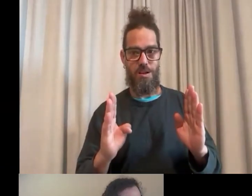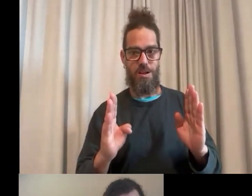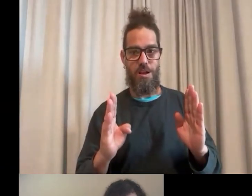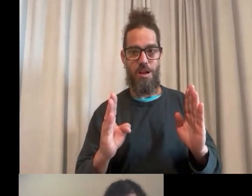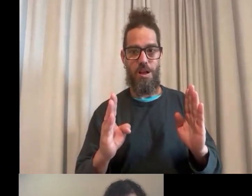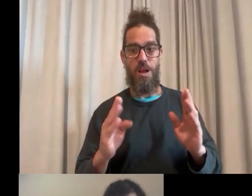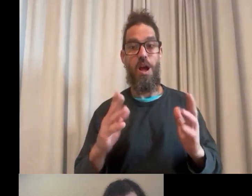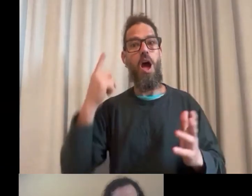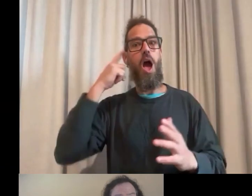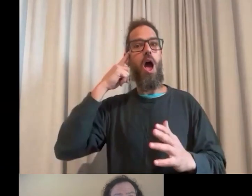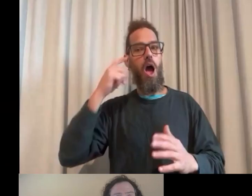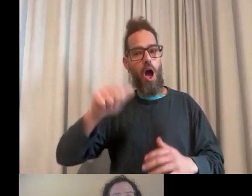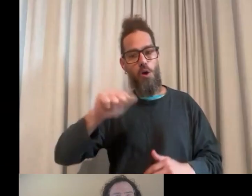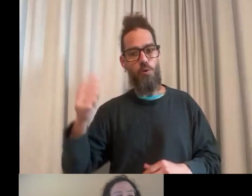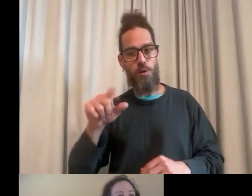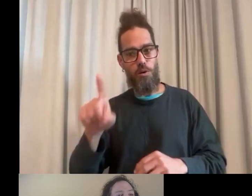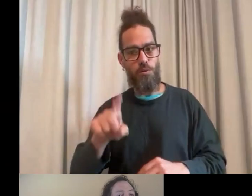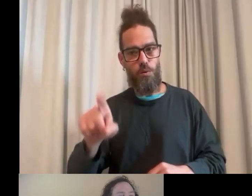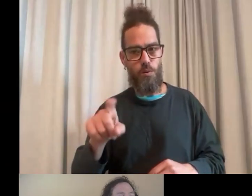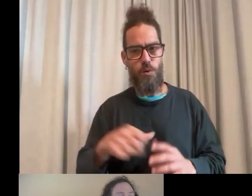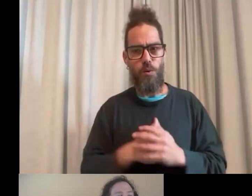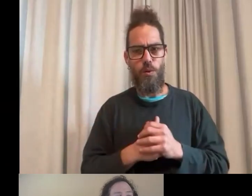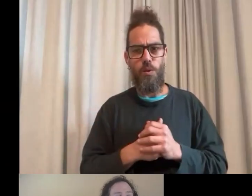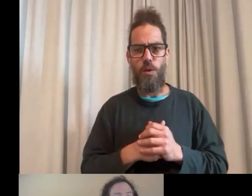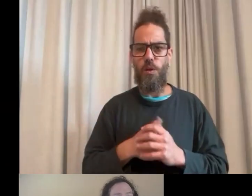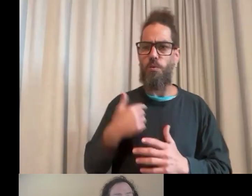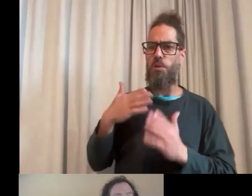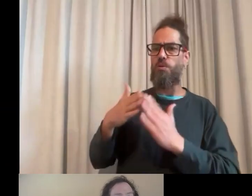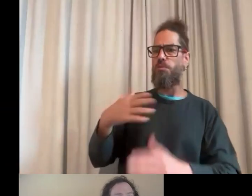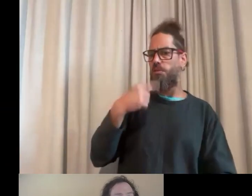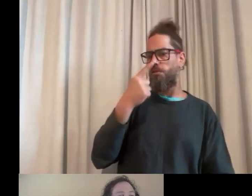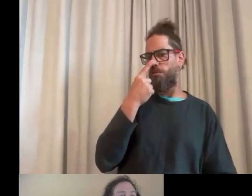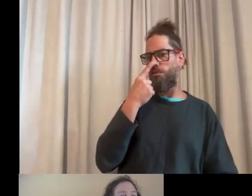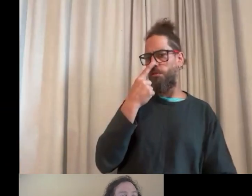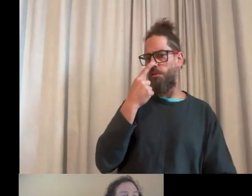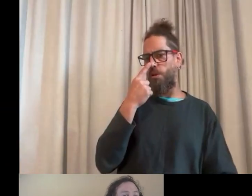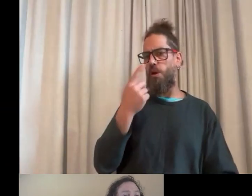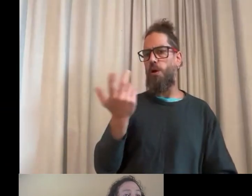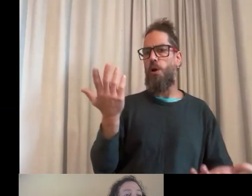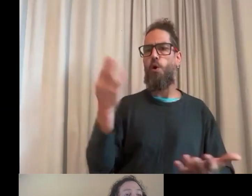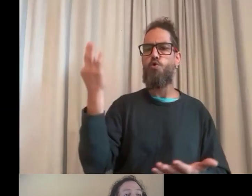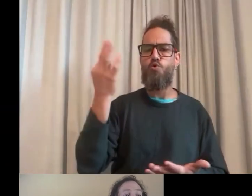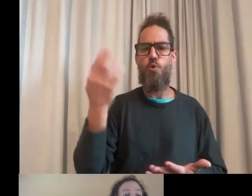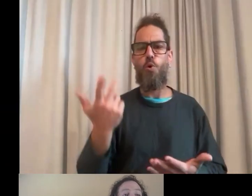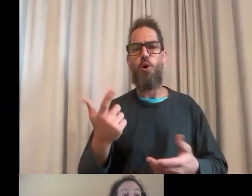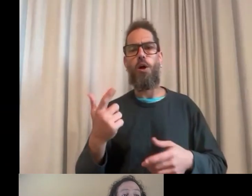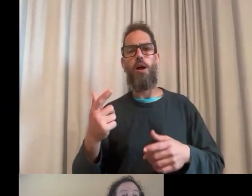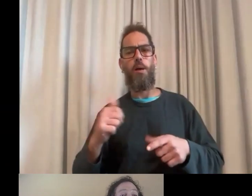Yeah. We have another question. What courses or certification programs or curriculum